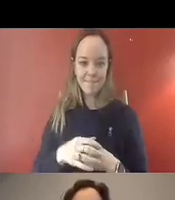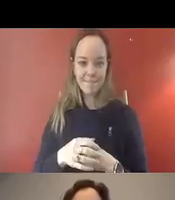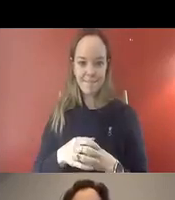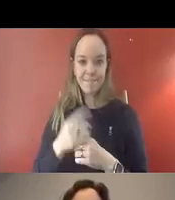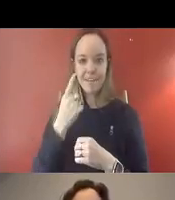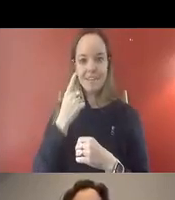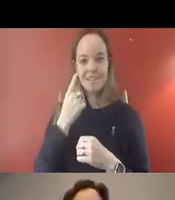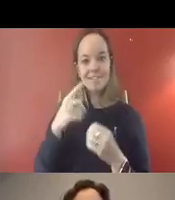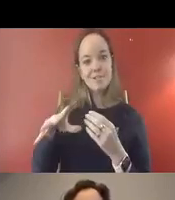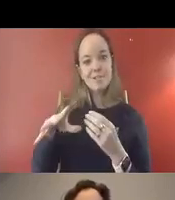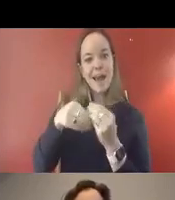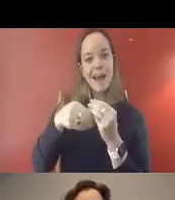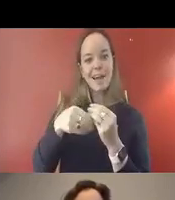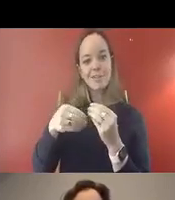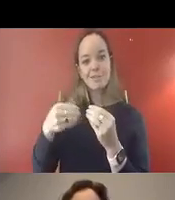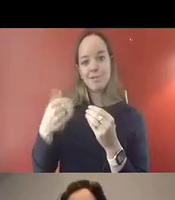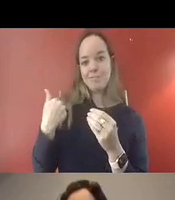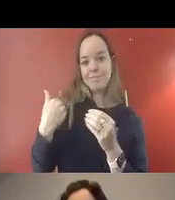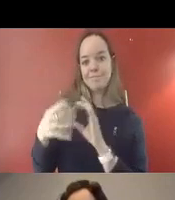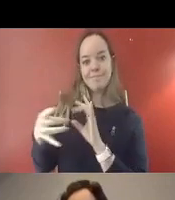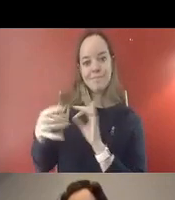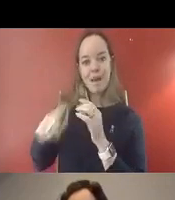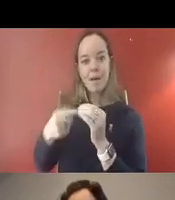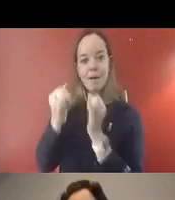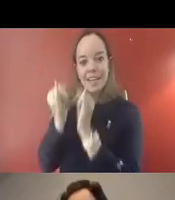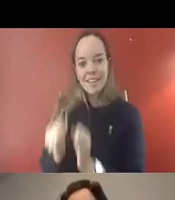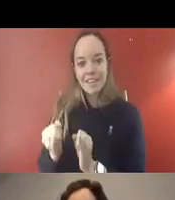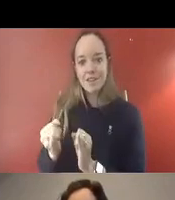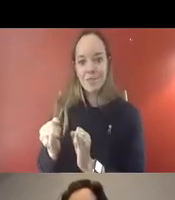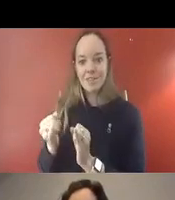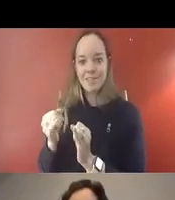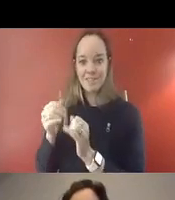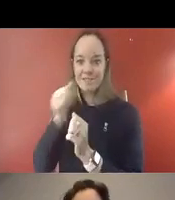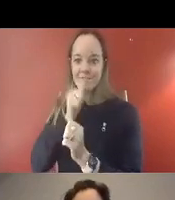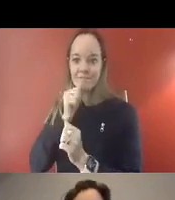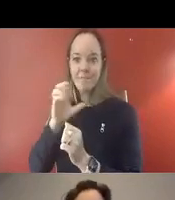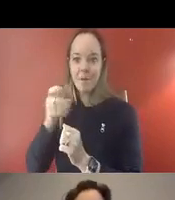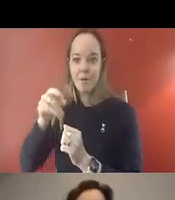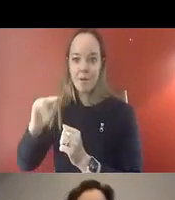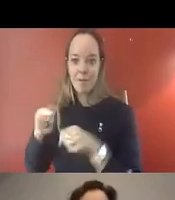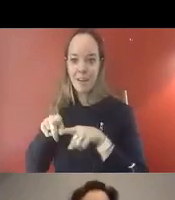and personal coping in a time of great coping as an augmentation to individual distress and if there's one thing that and personal coping in a time of great I've really come to appreciate not only distress and if there's one thing that